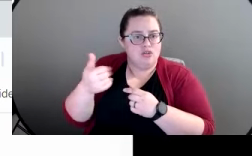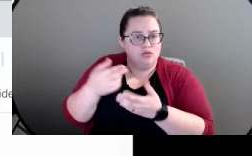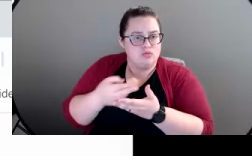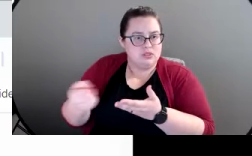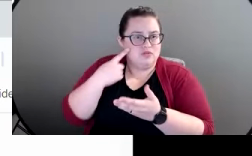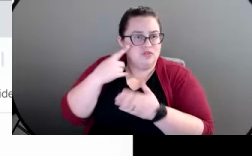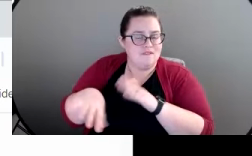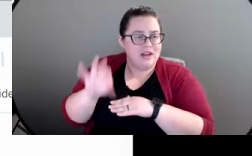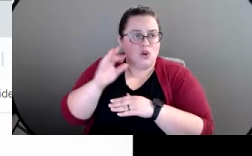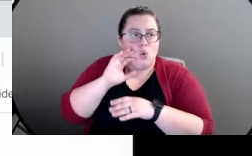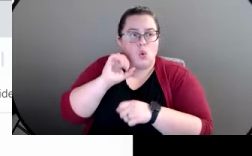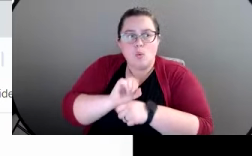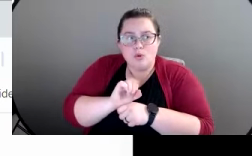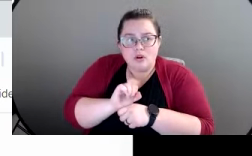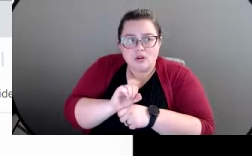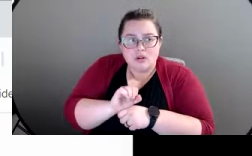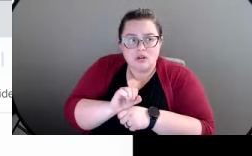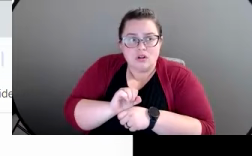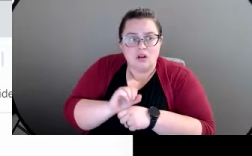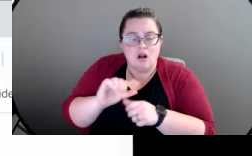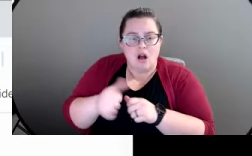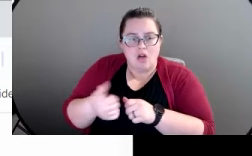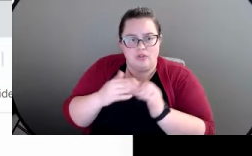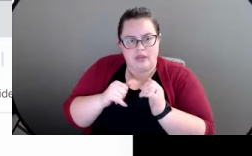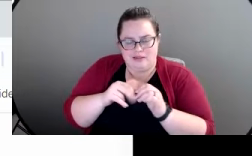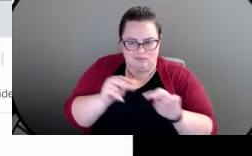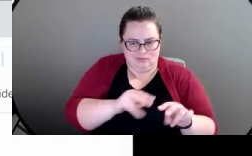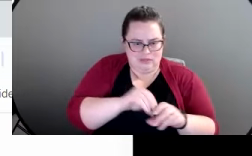material other than just maybe looking inside the textbooks or creating your own.